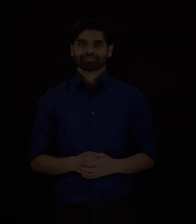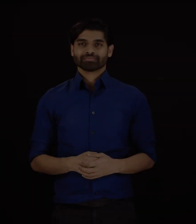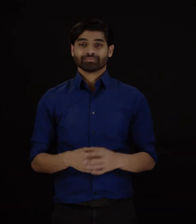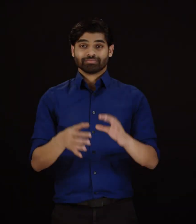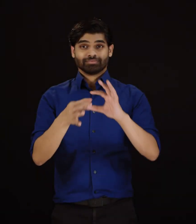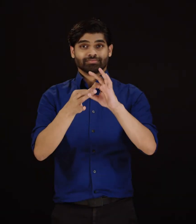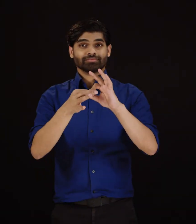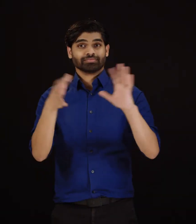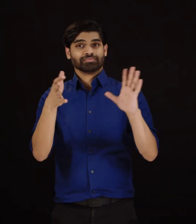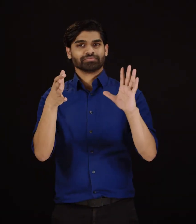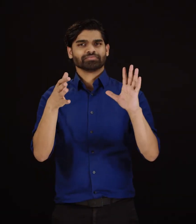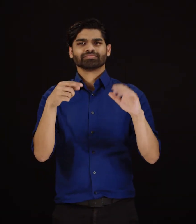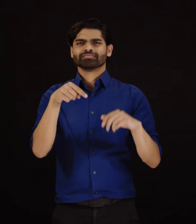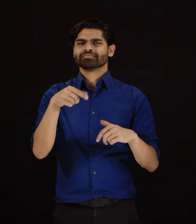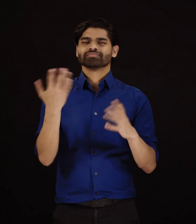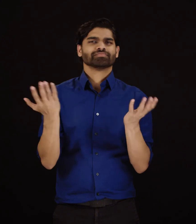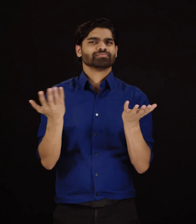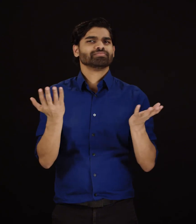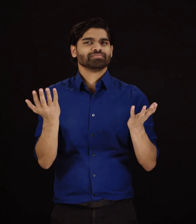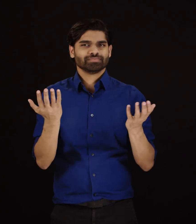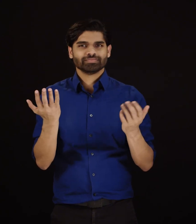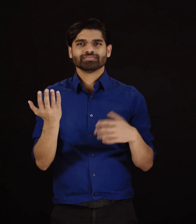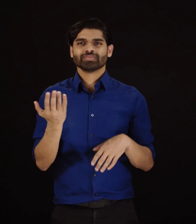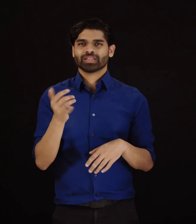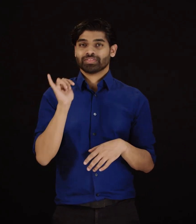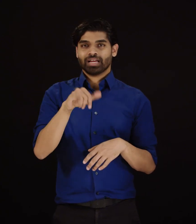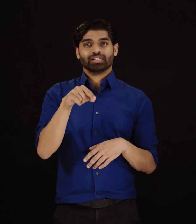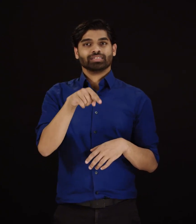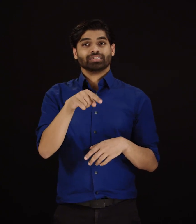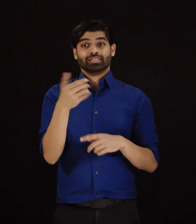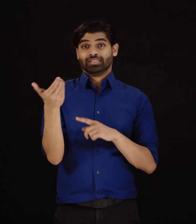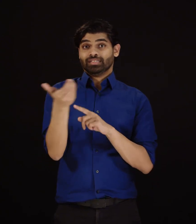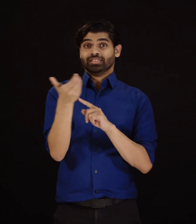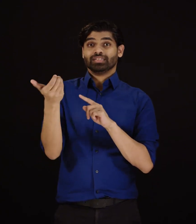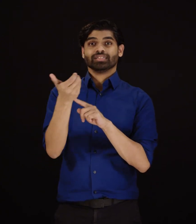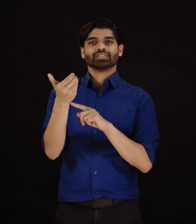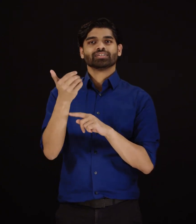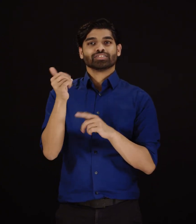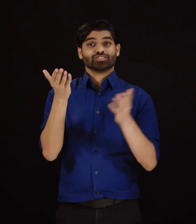Disconnection refers to the termination of wireless services.